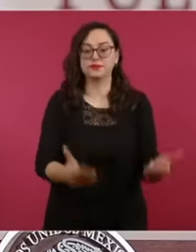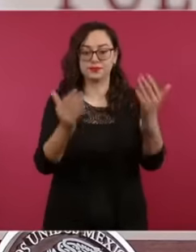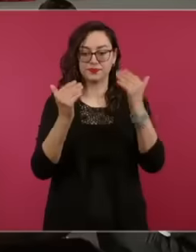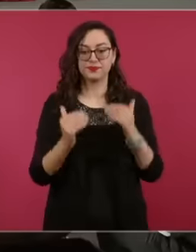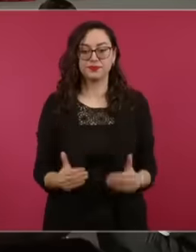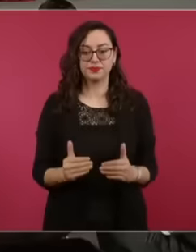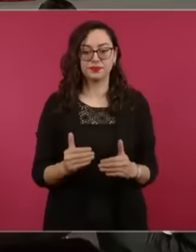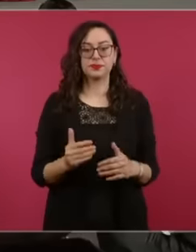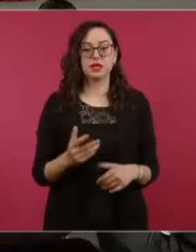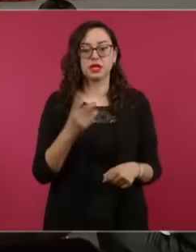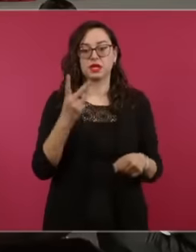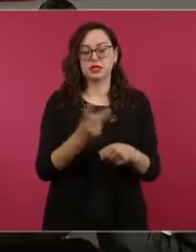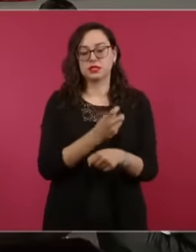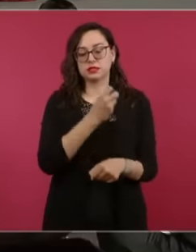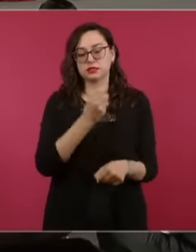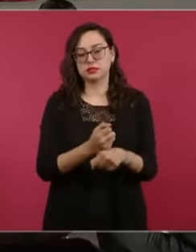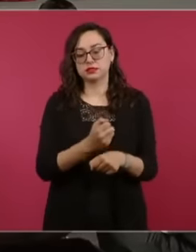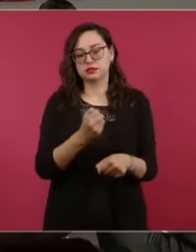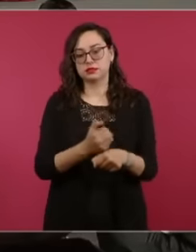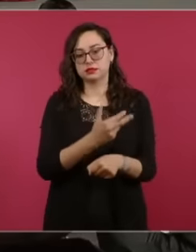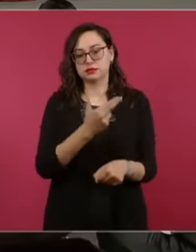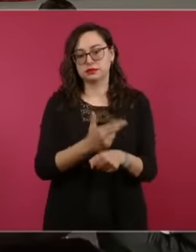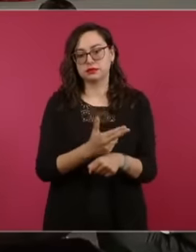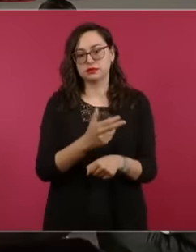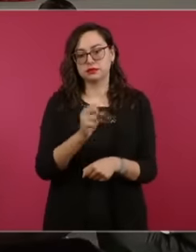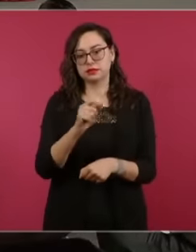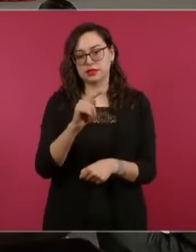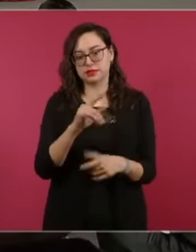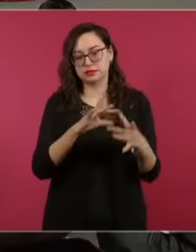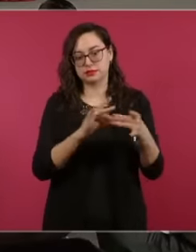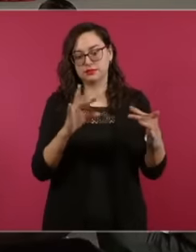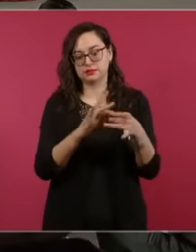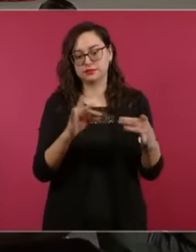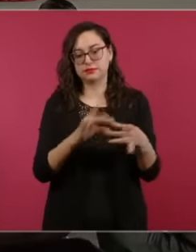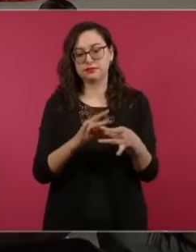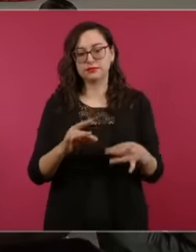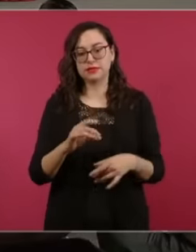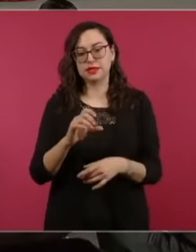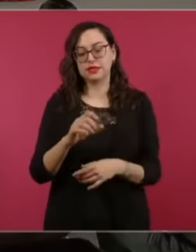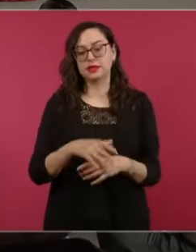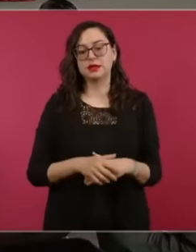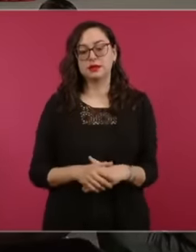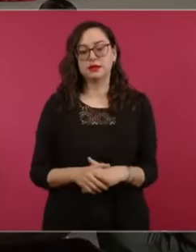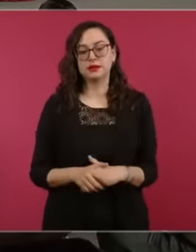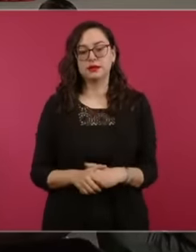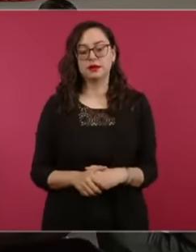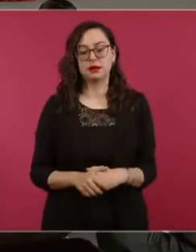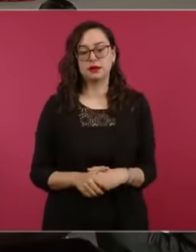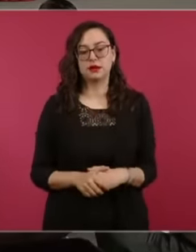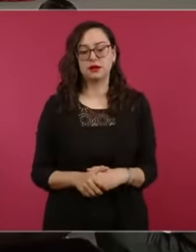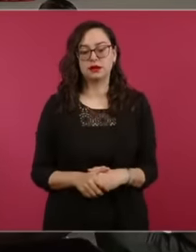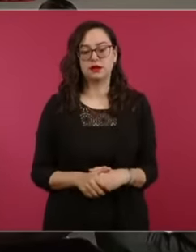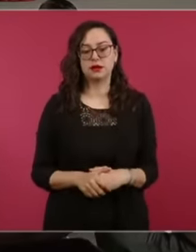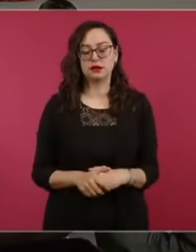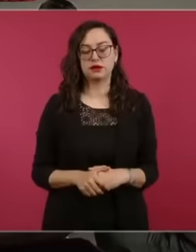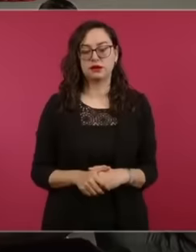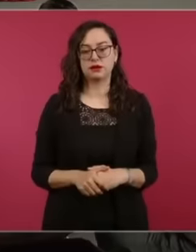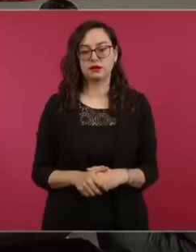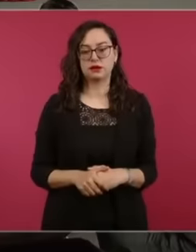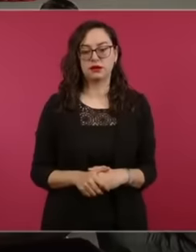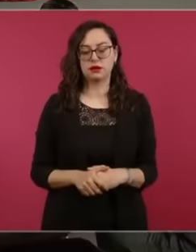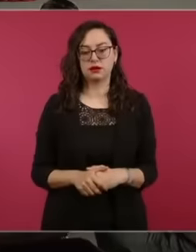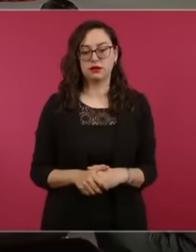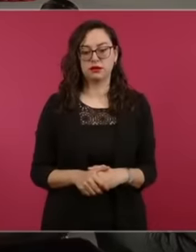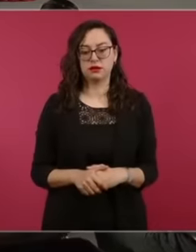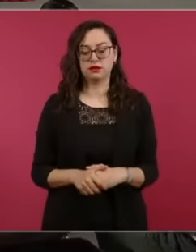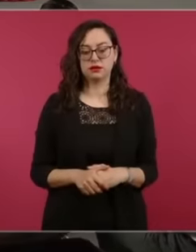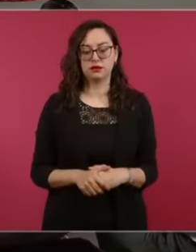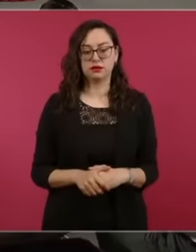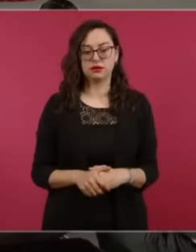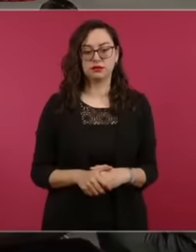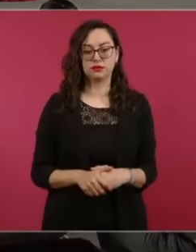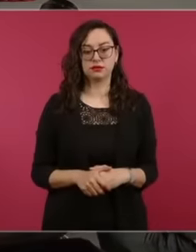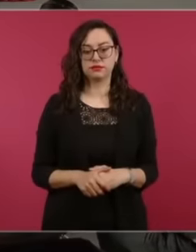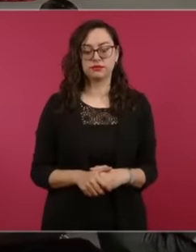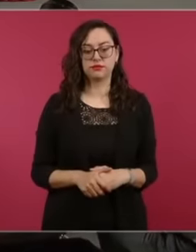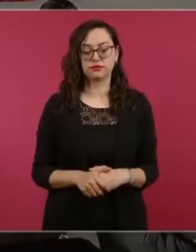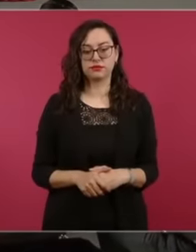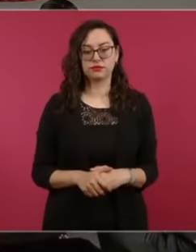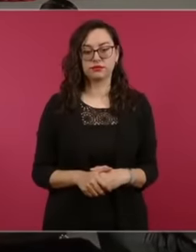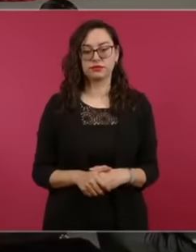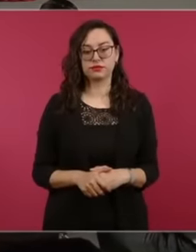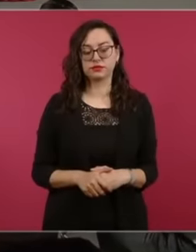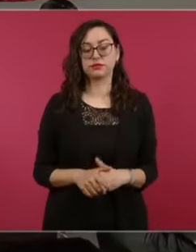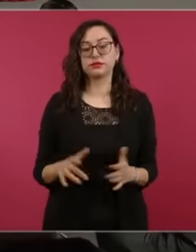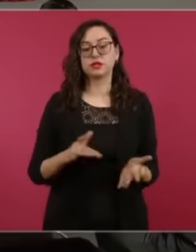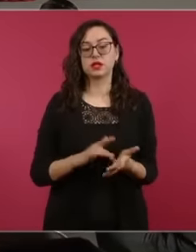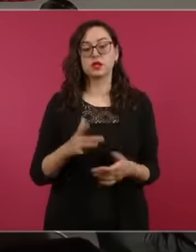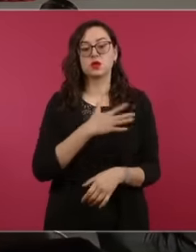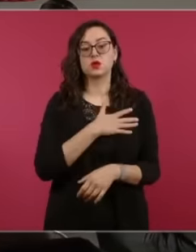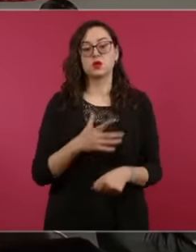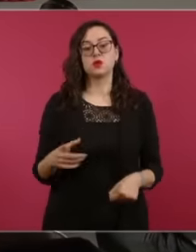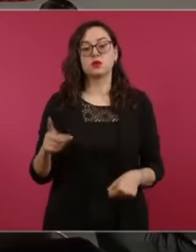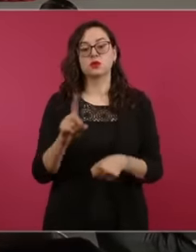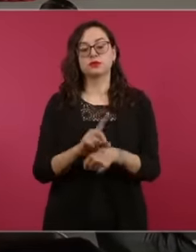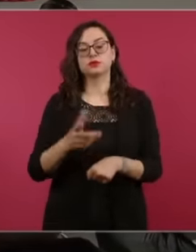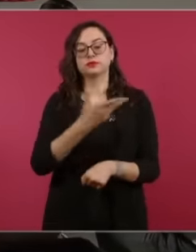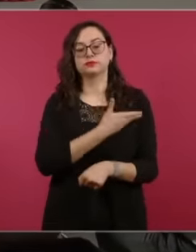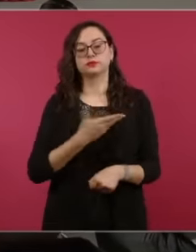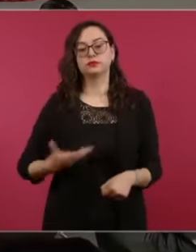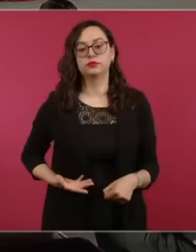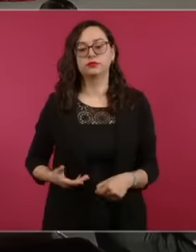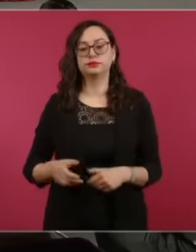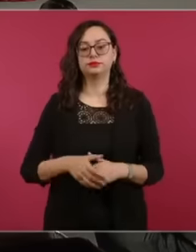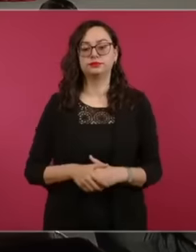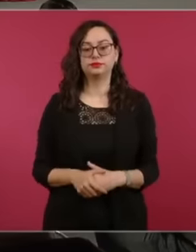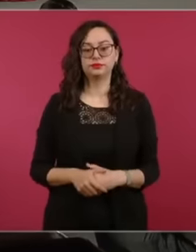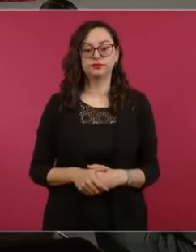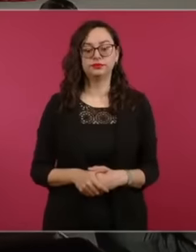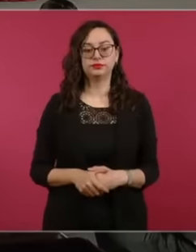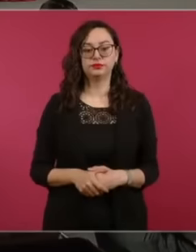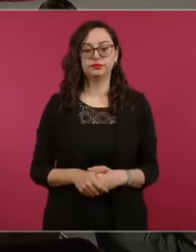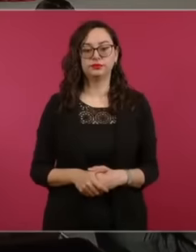thank you, very good morning, with your permission, Mr. President, first I will explain what